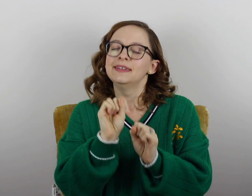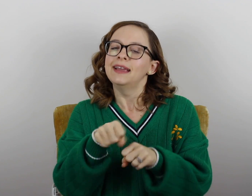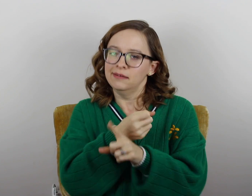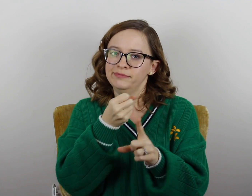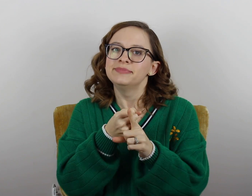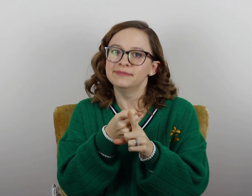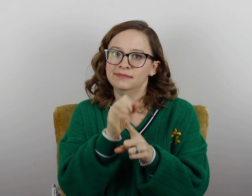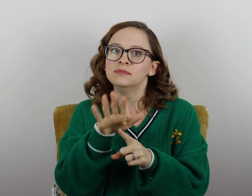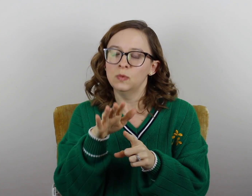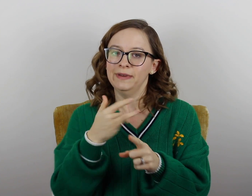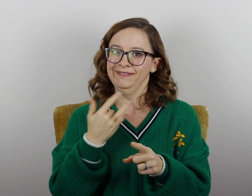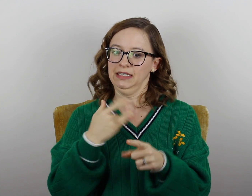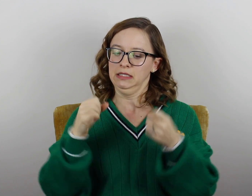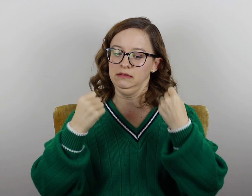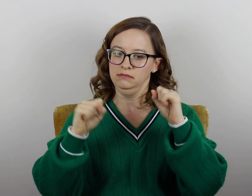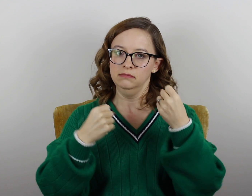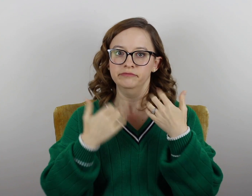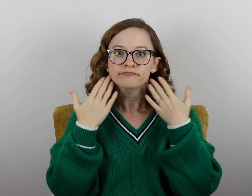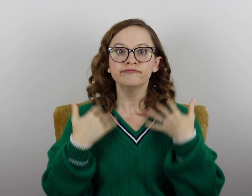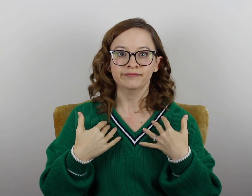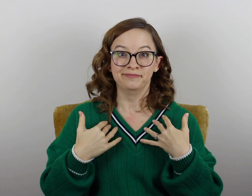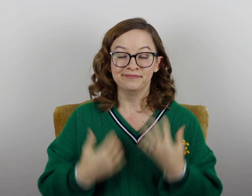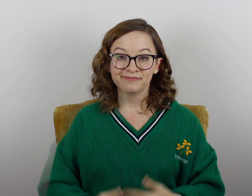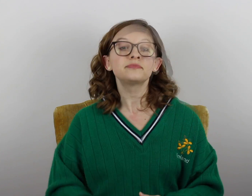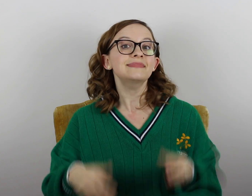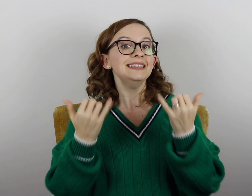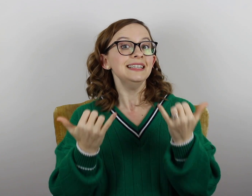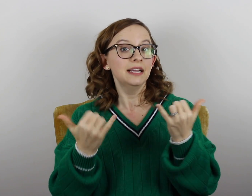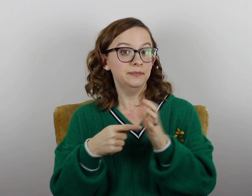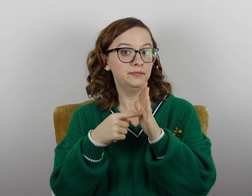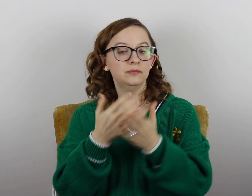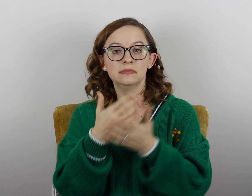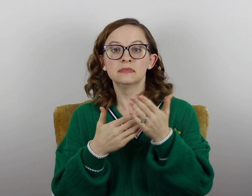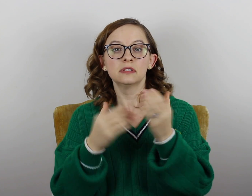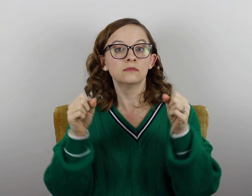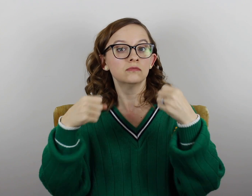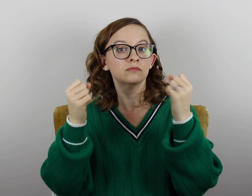Your everyday habits can definitely impact how your wrist are feeling, and your body.